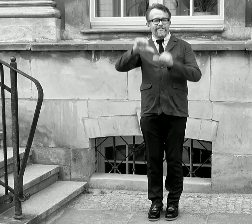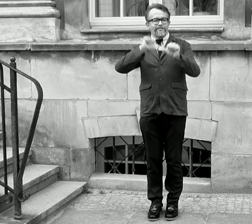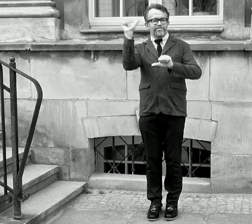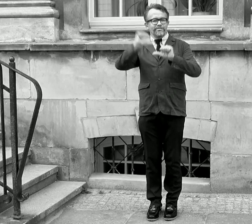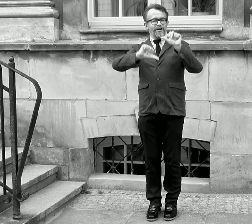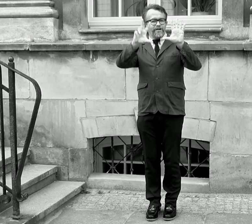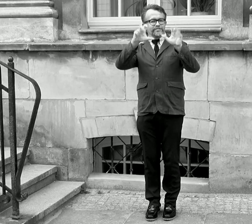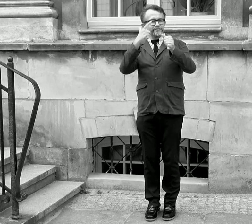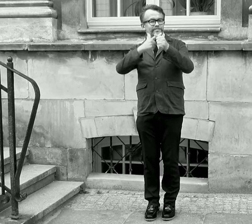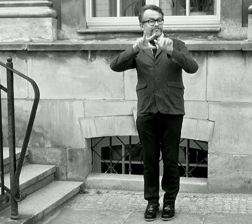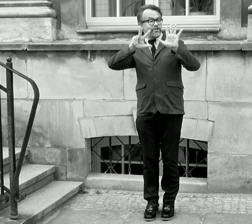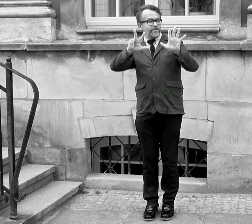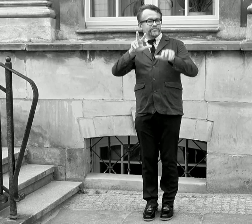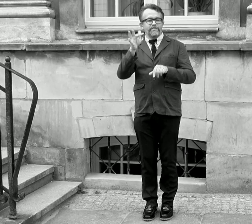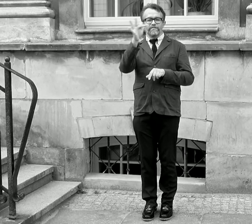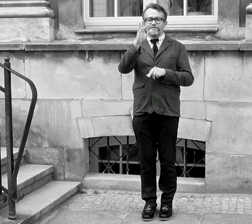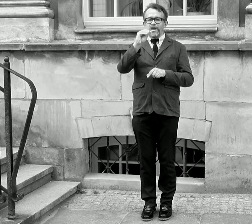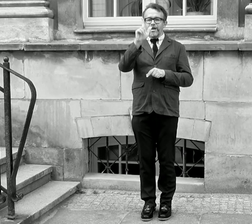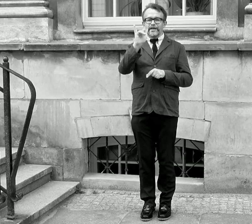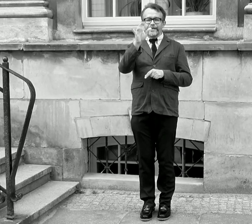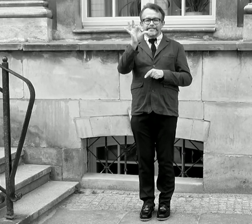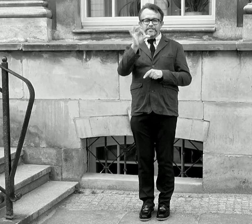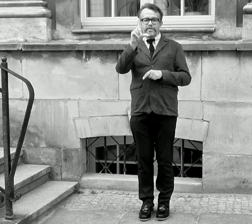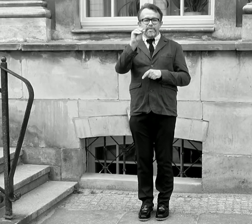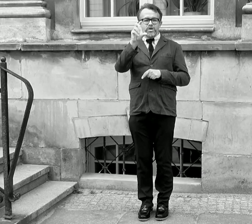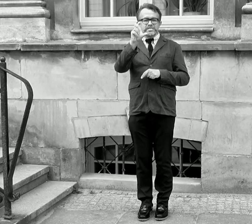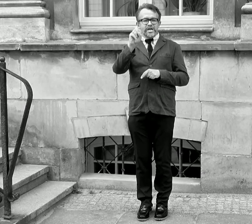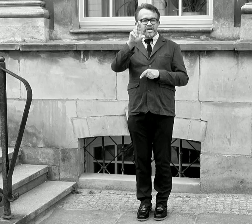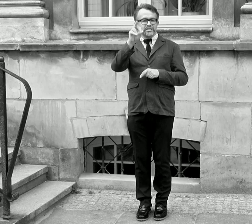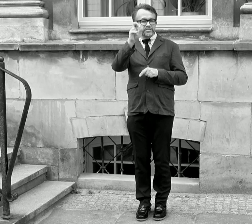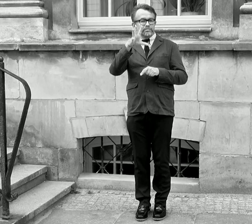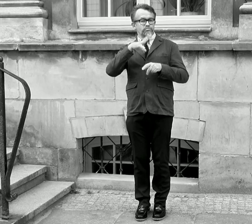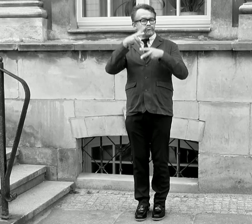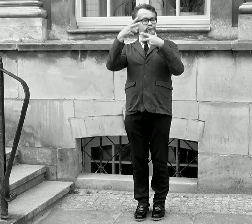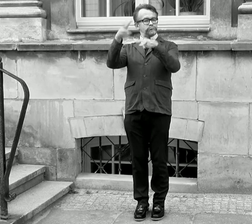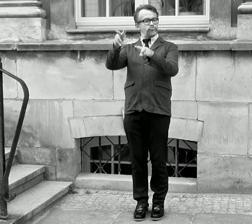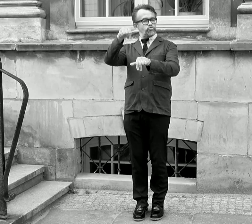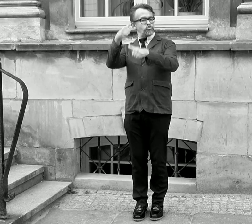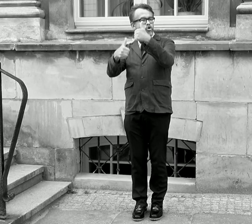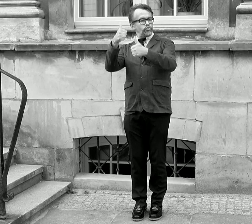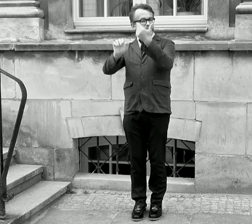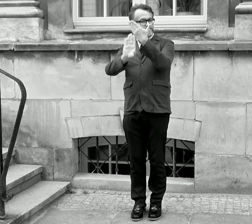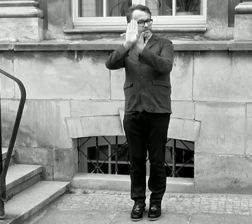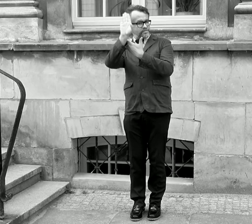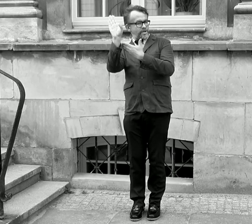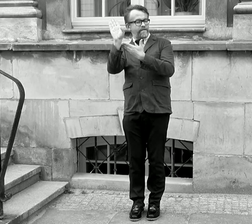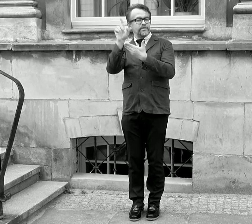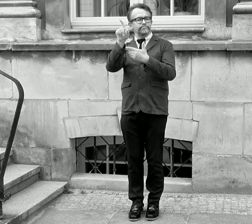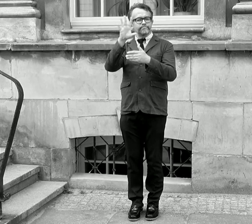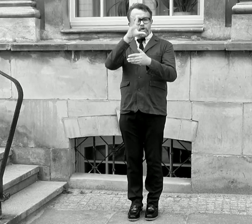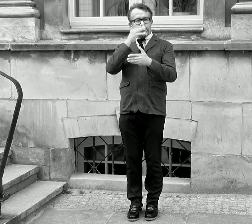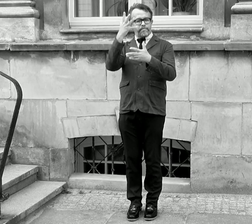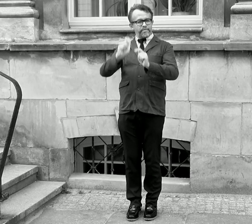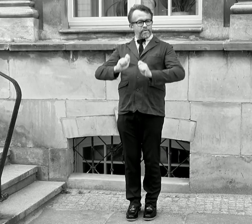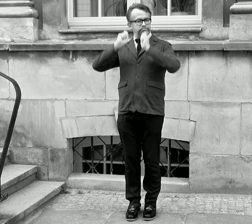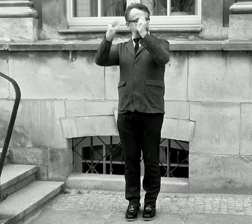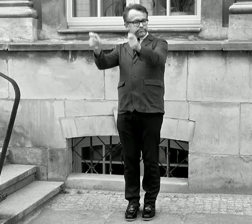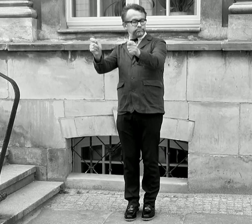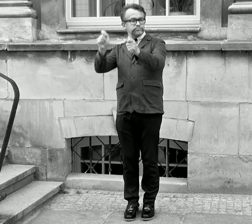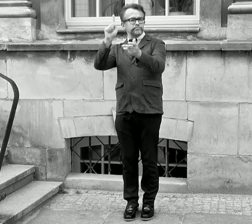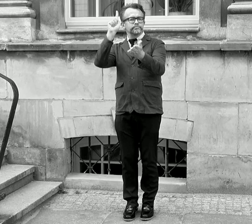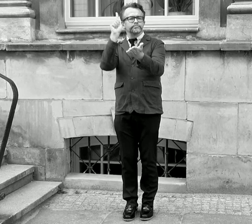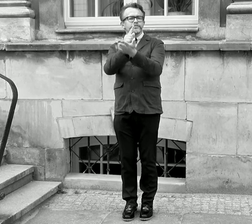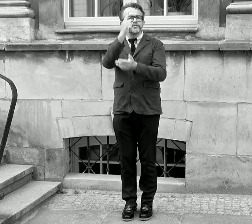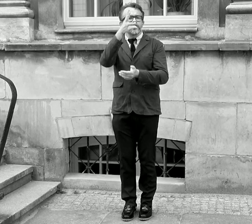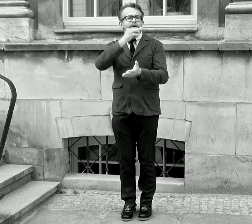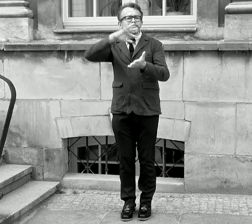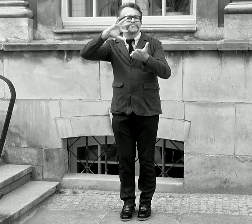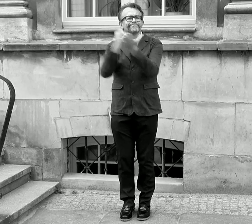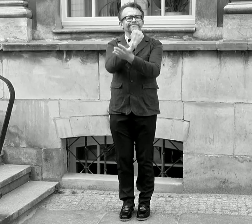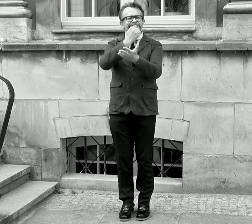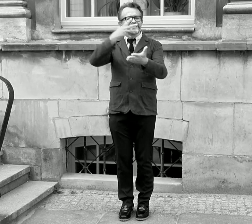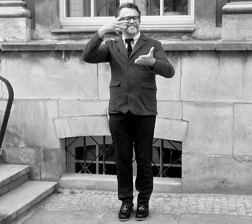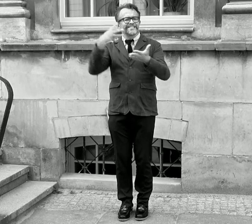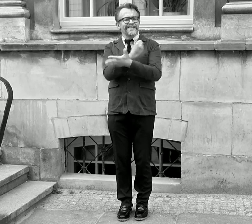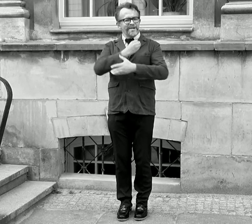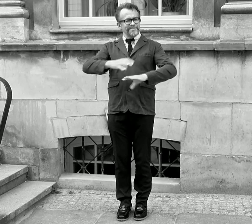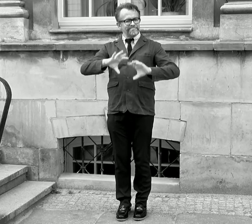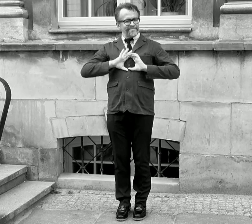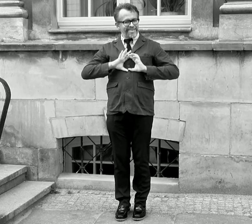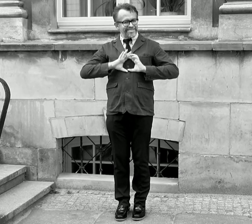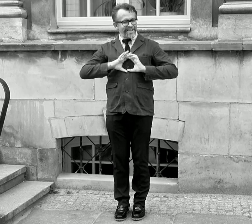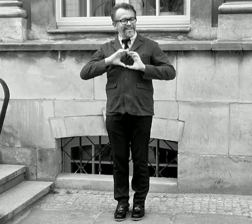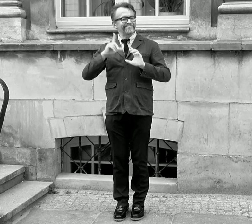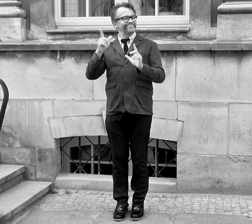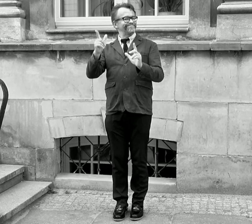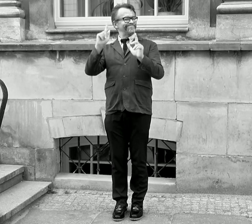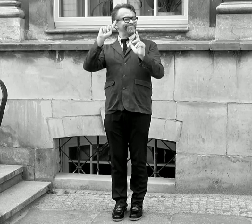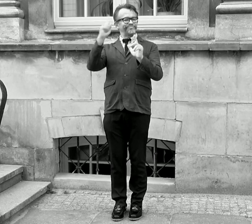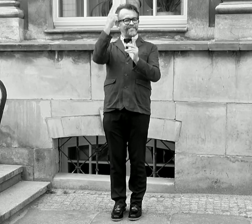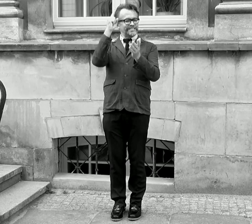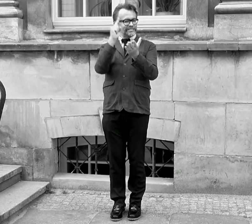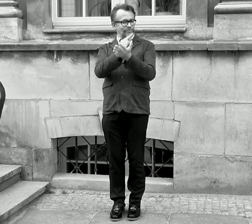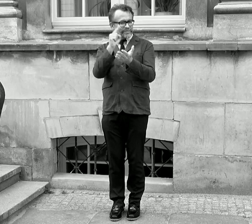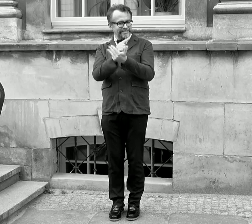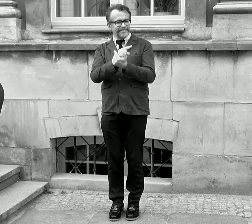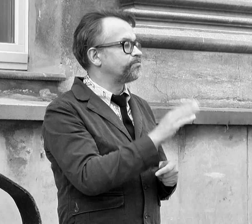In 1828 Feliks Pęczarski received a silver medal of the second size for one from five exhibited natural studies.